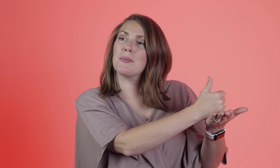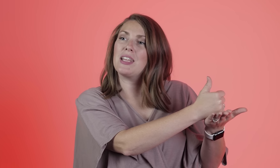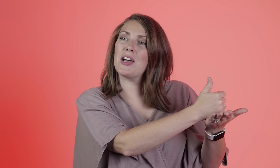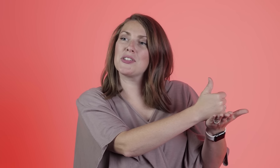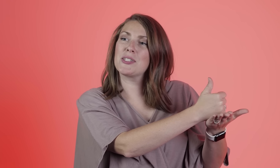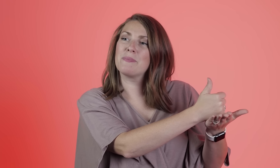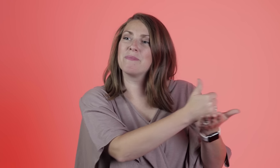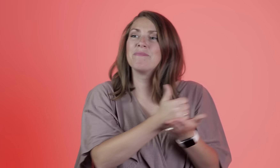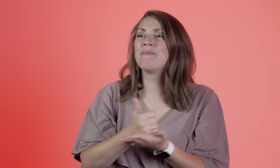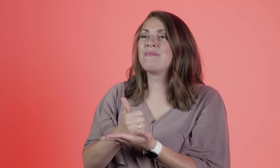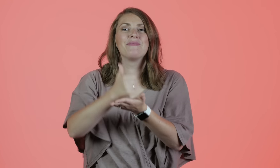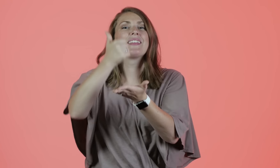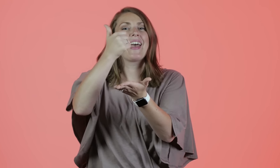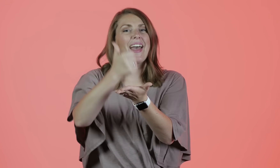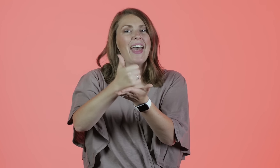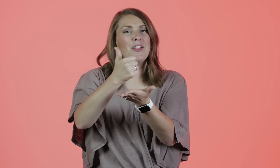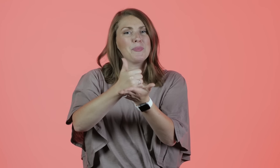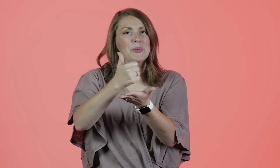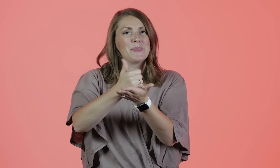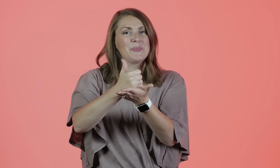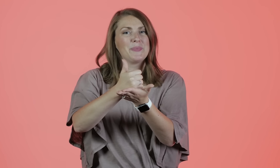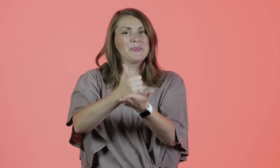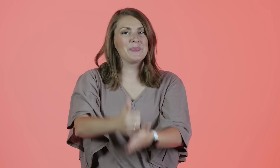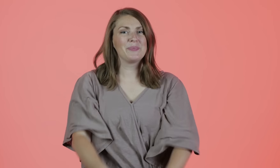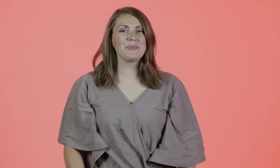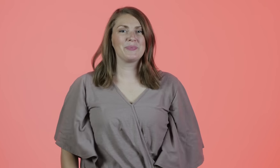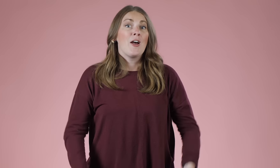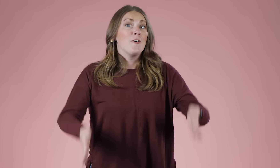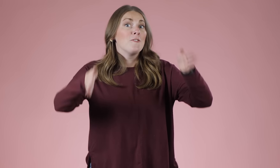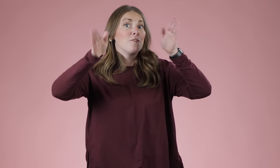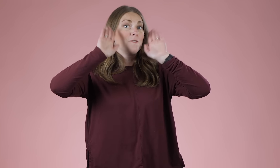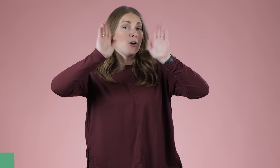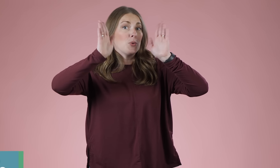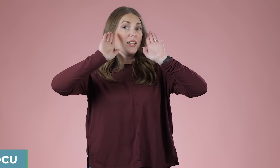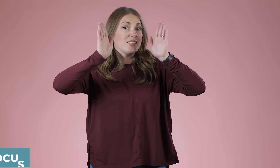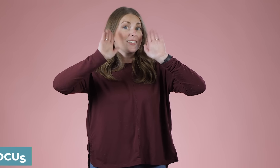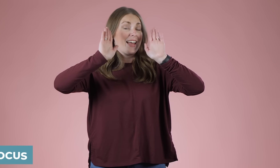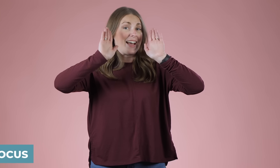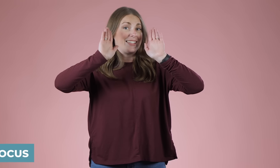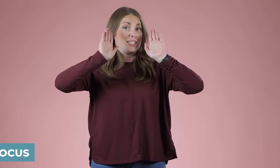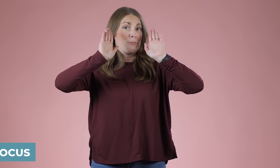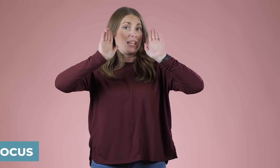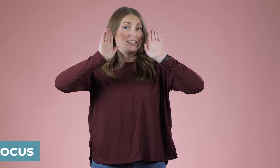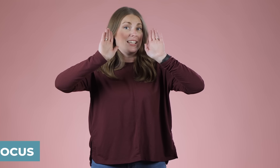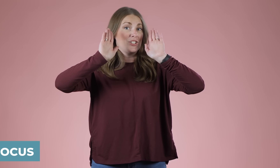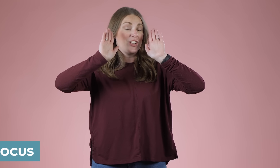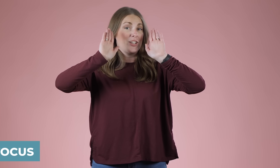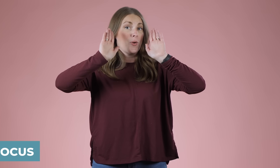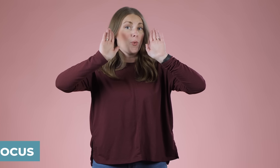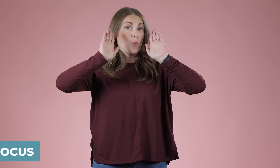somebody else help focus as in to pay attention